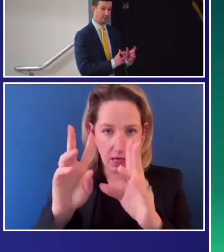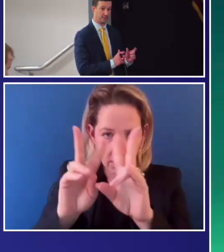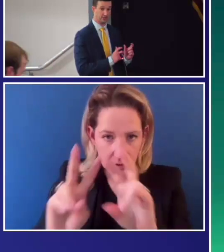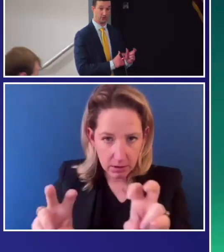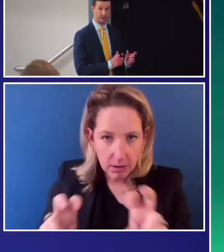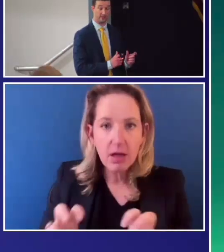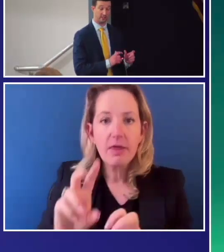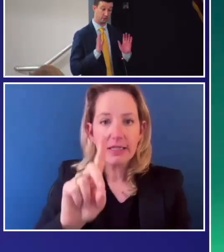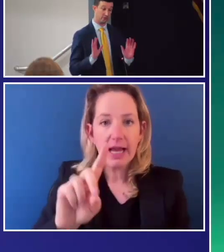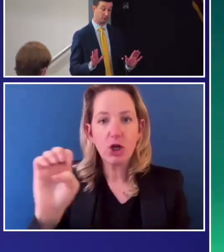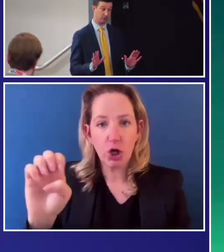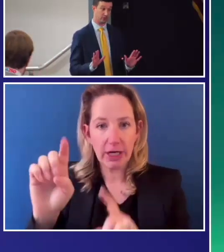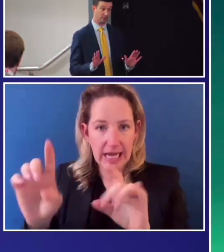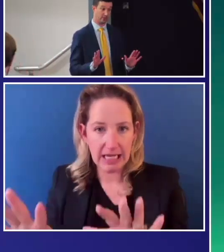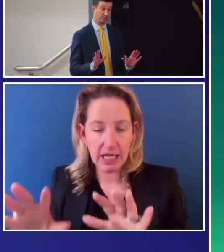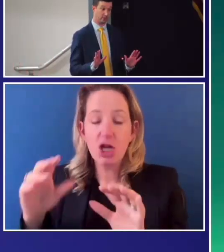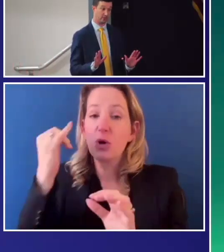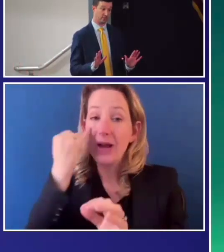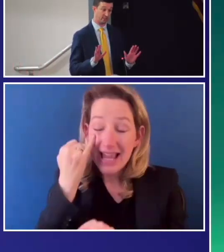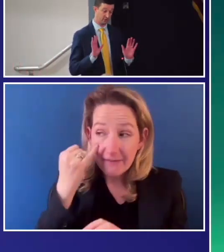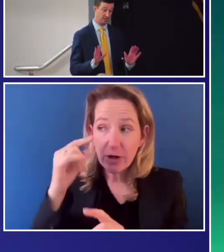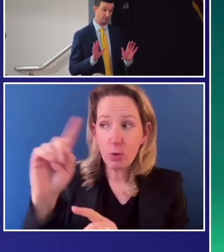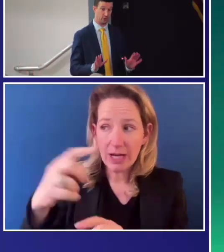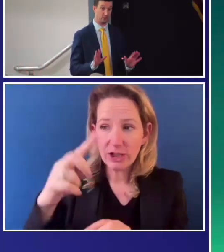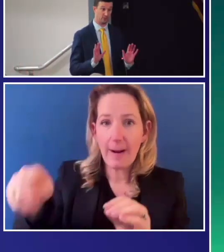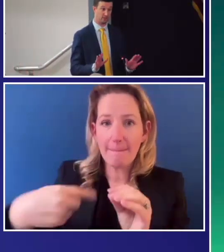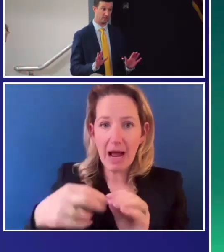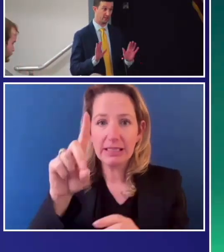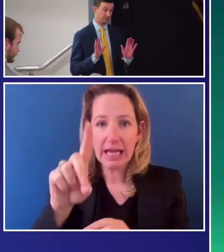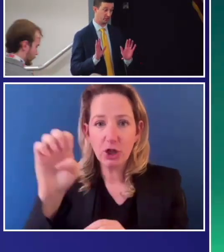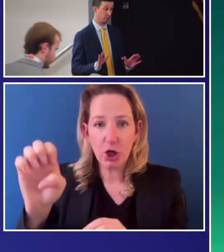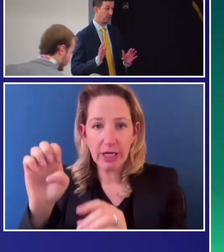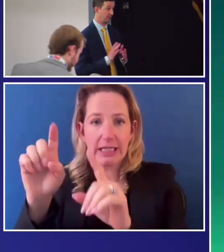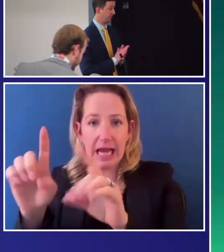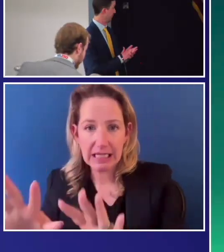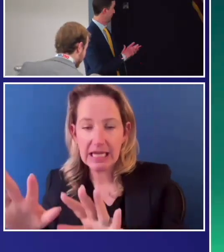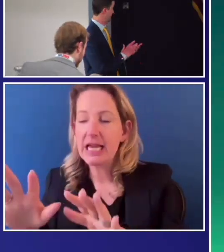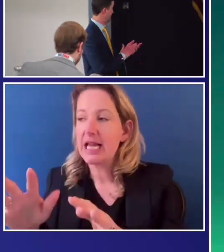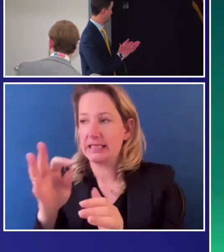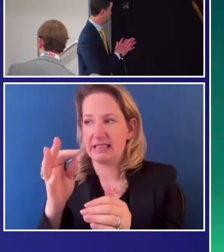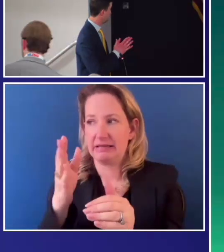debt-to-earnings test. So if you have questions on the debt-to-earnings test, your time is almost here. It's just right after this presentation.